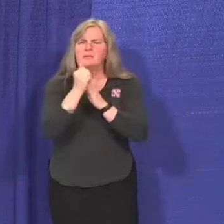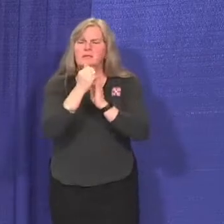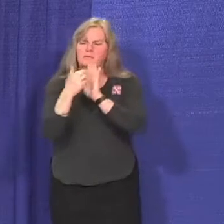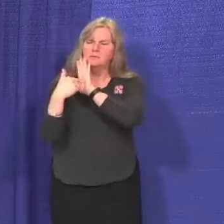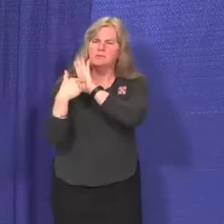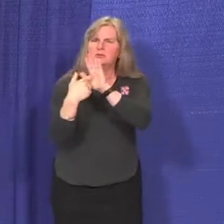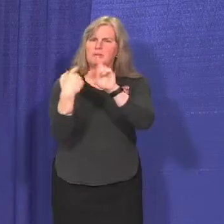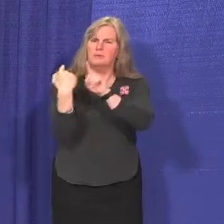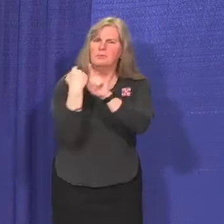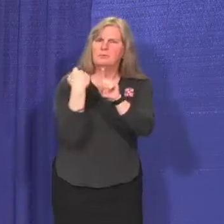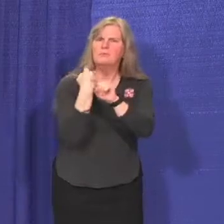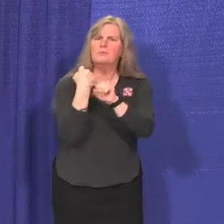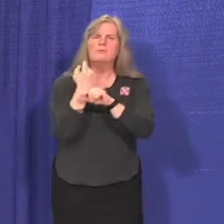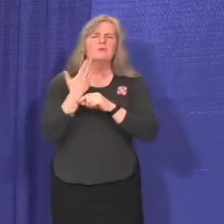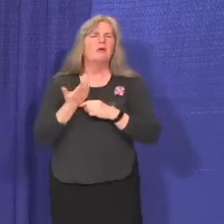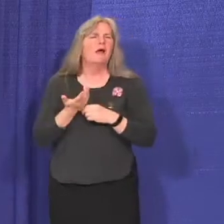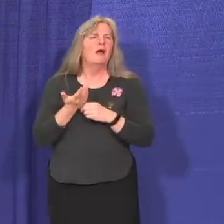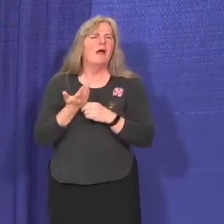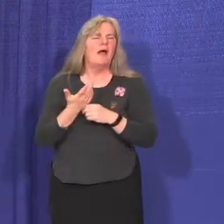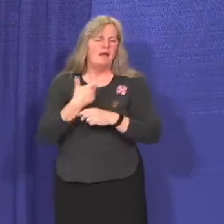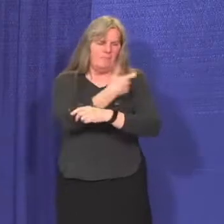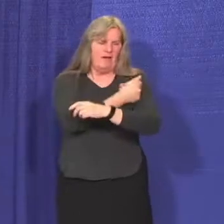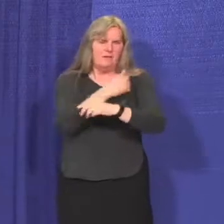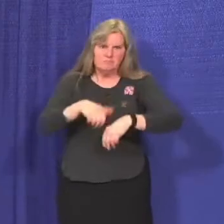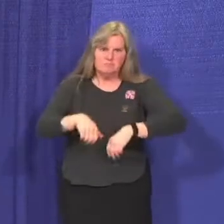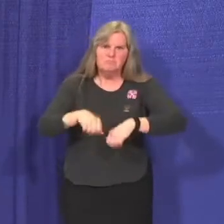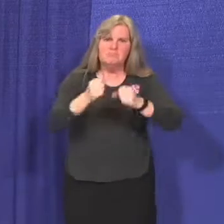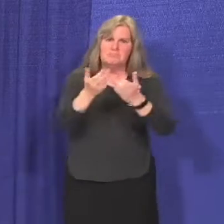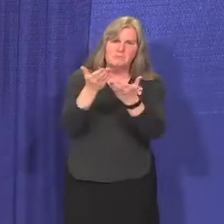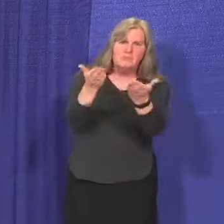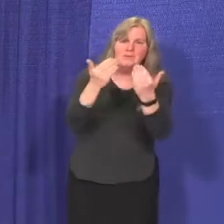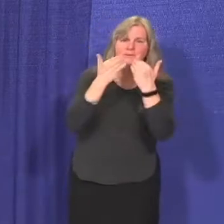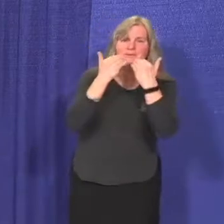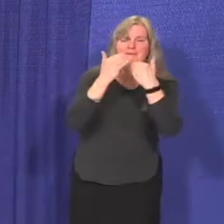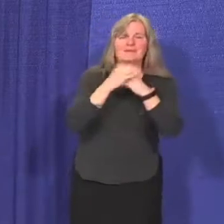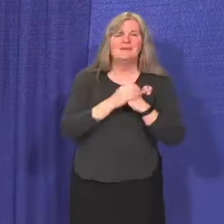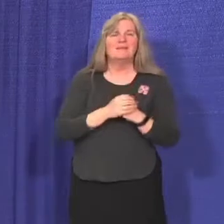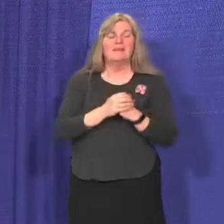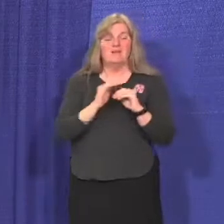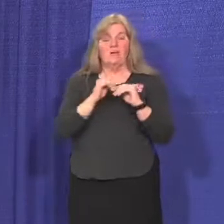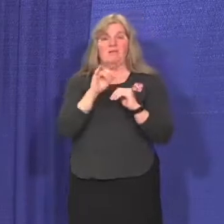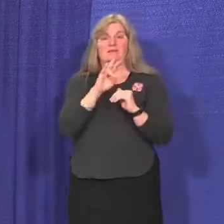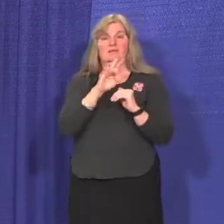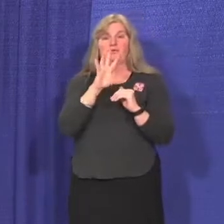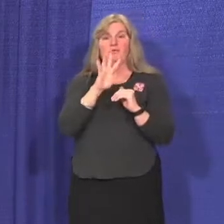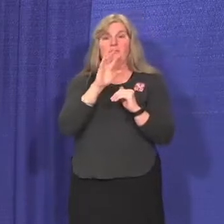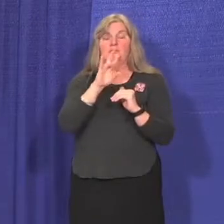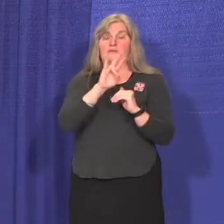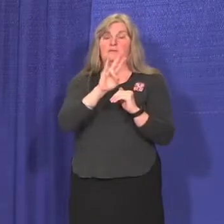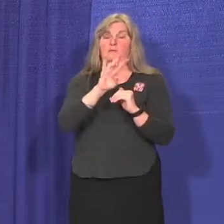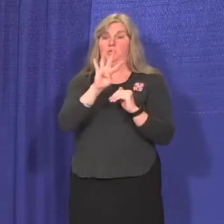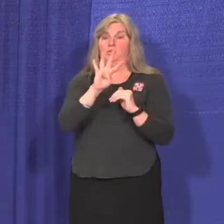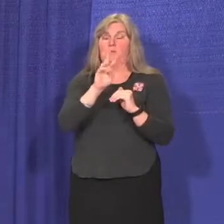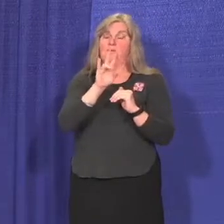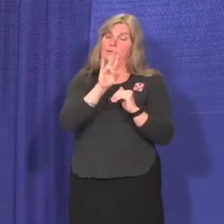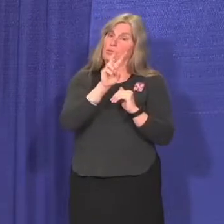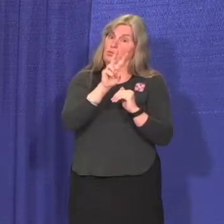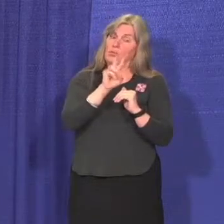active cases. This would not be possible without the tremendous efforts of Yukoners to protect not only